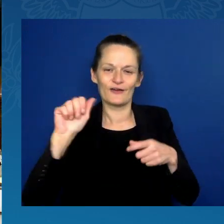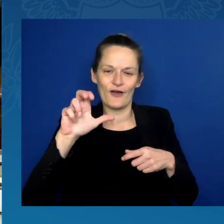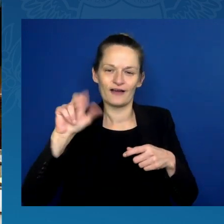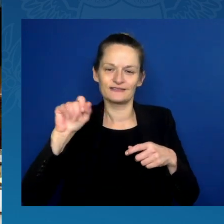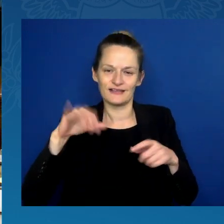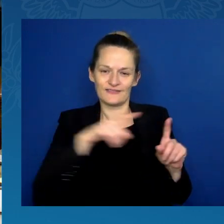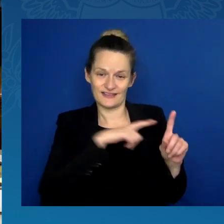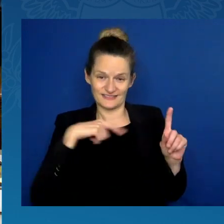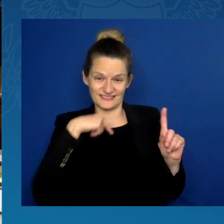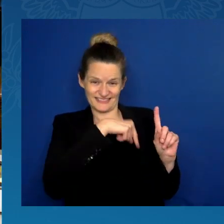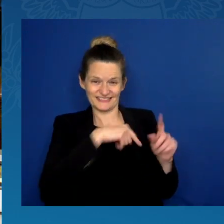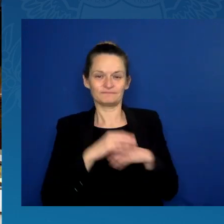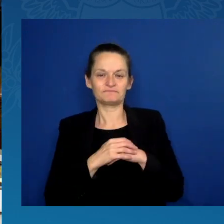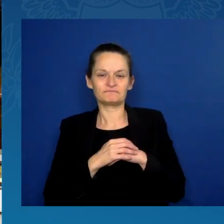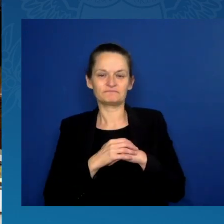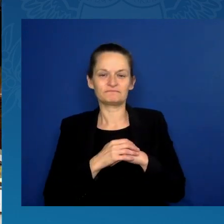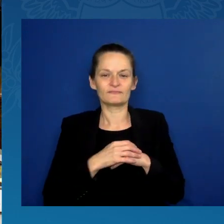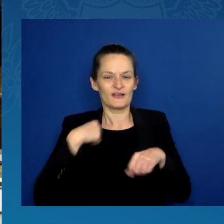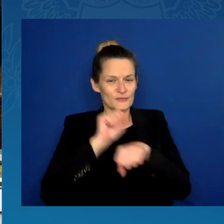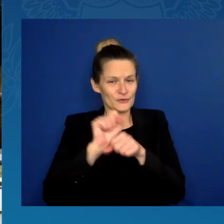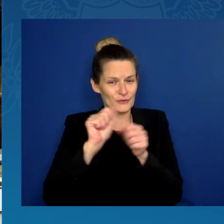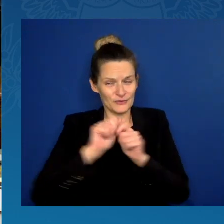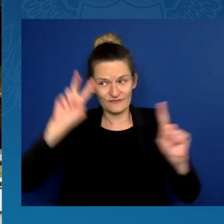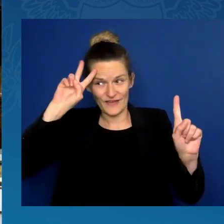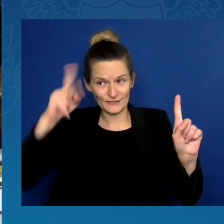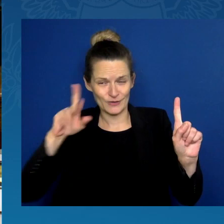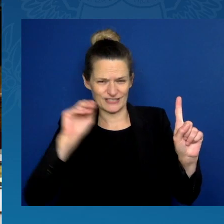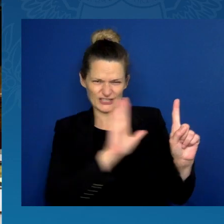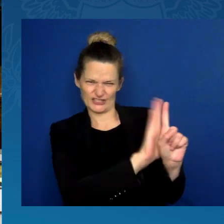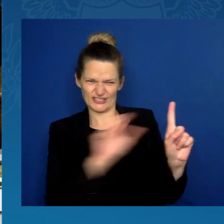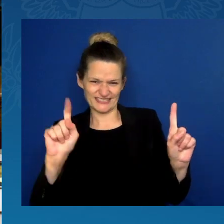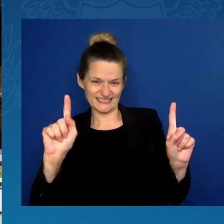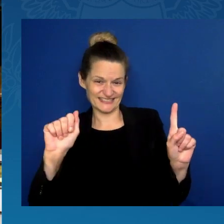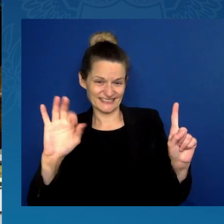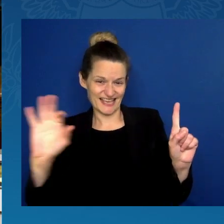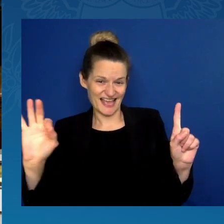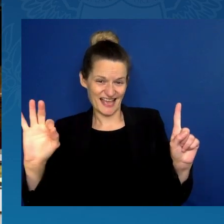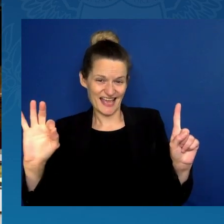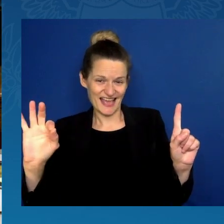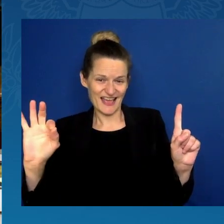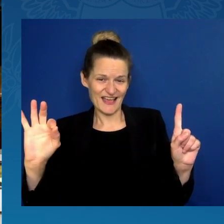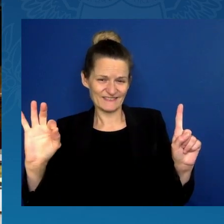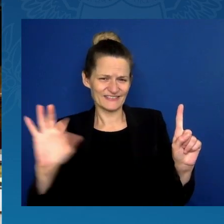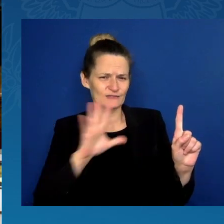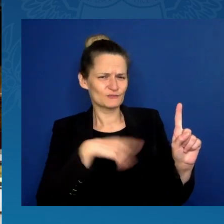And it's such a privilege. I am thankful for the vice president for taking a culturally sensitive but --